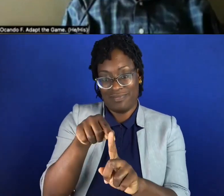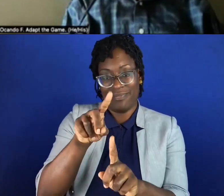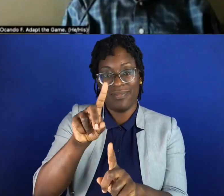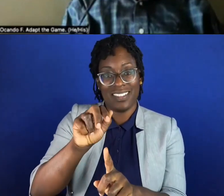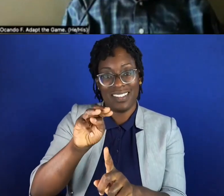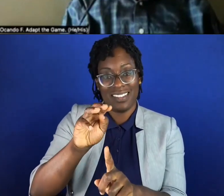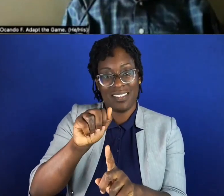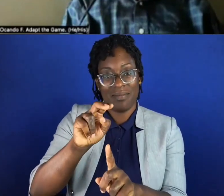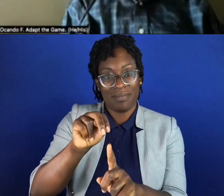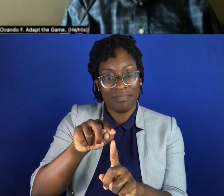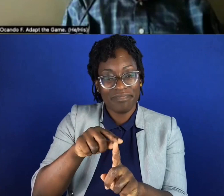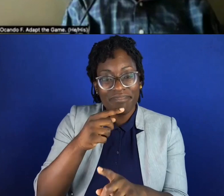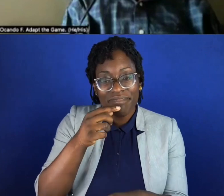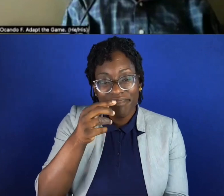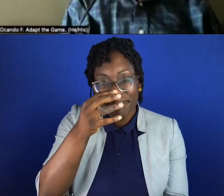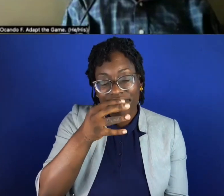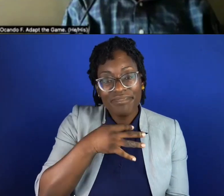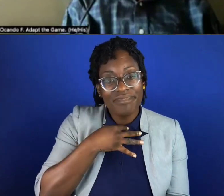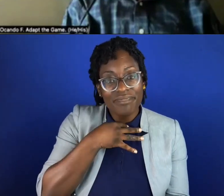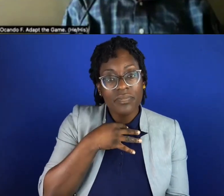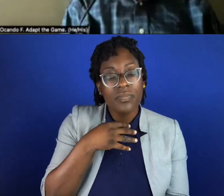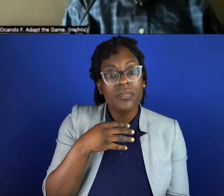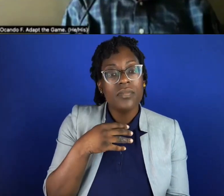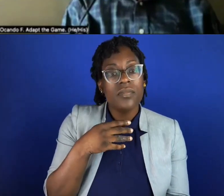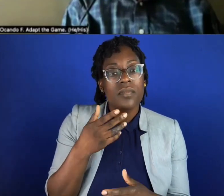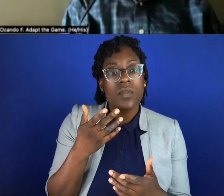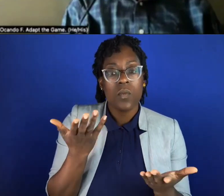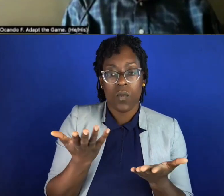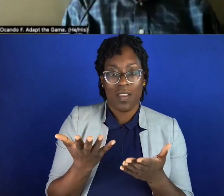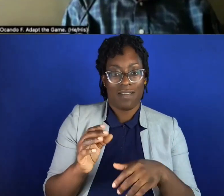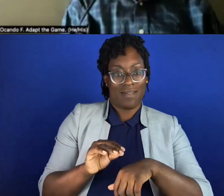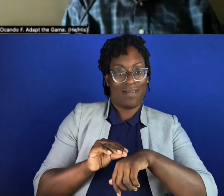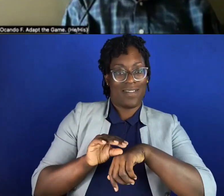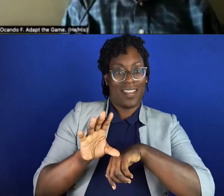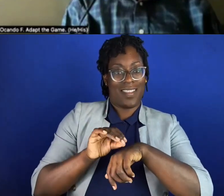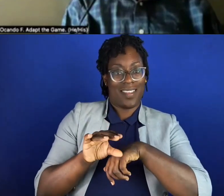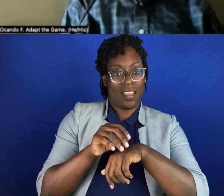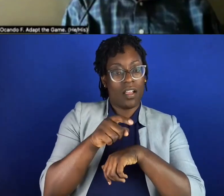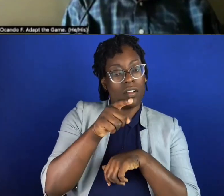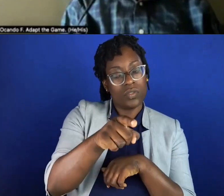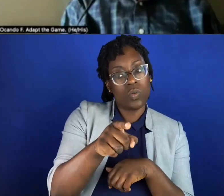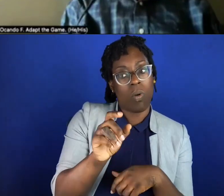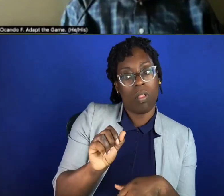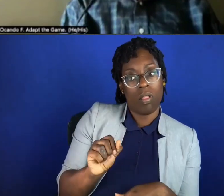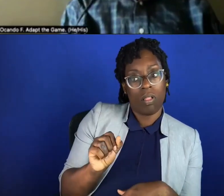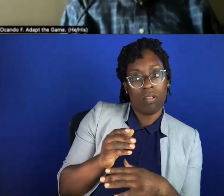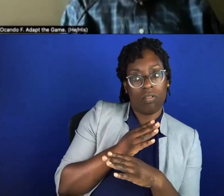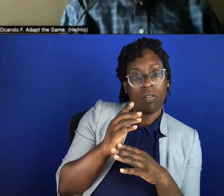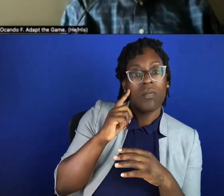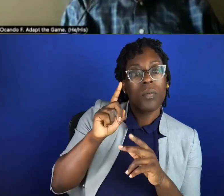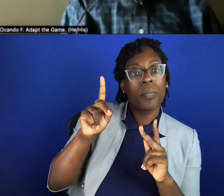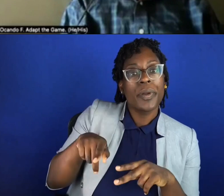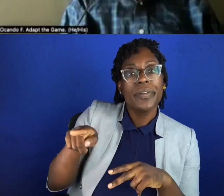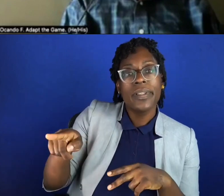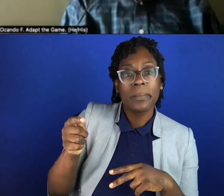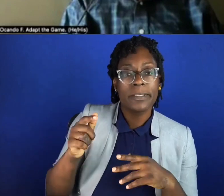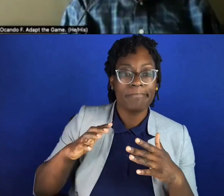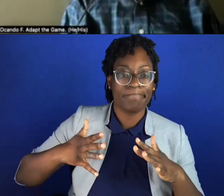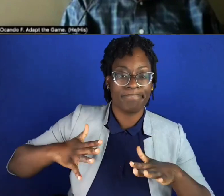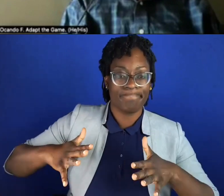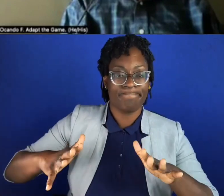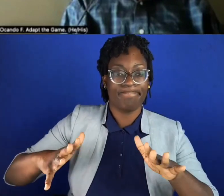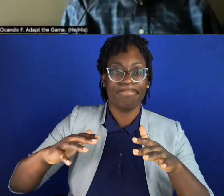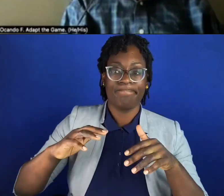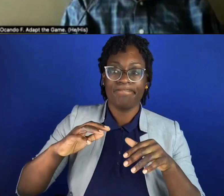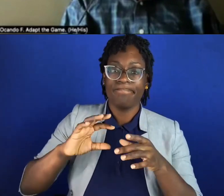would you or what advice would you give someone who is a little bit nervous about networking